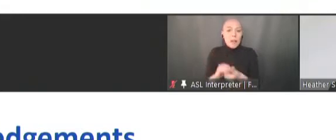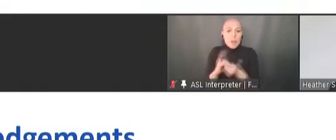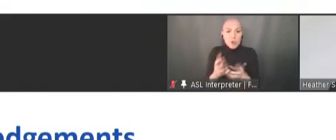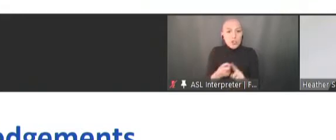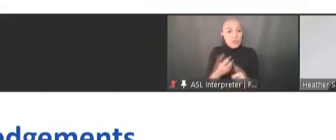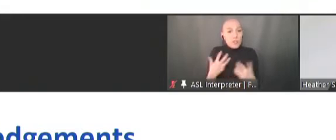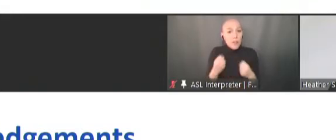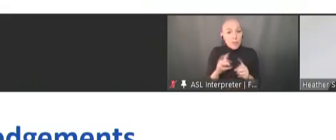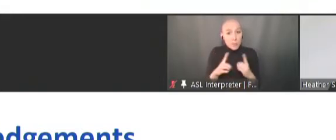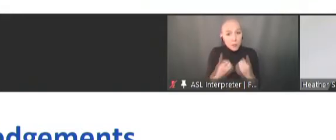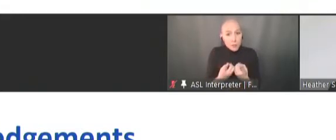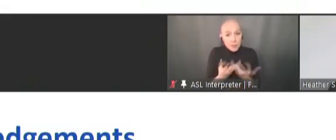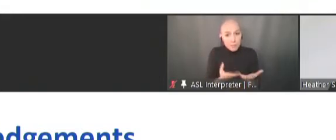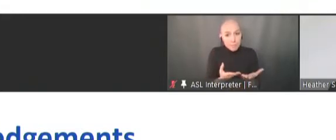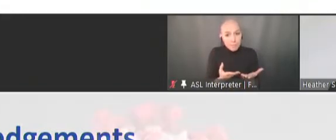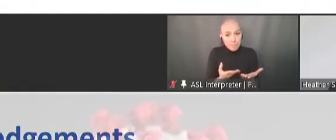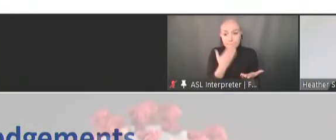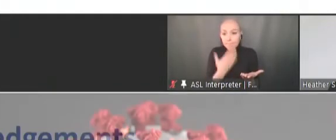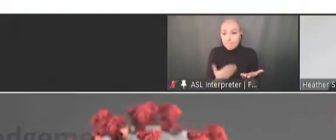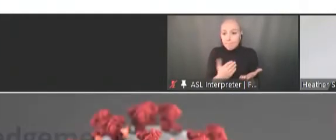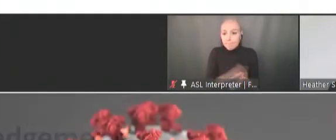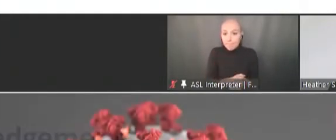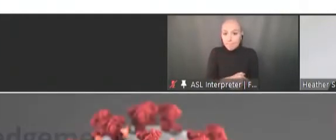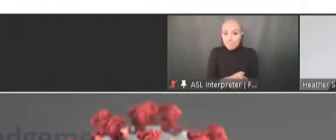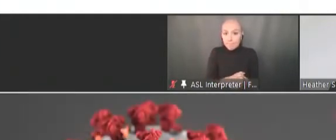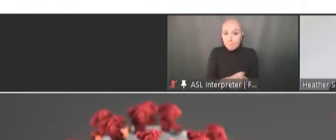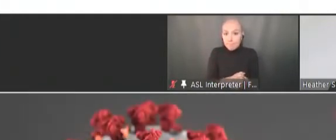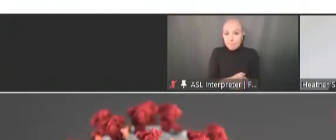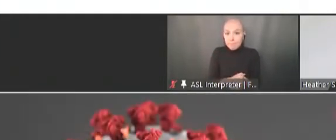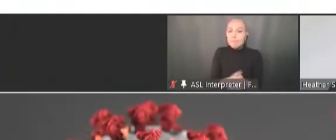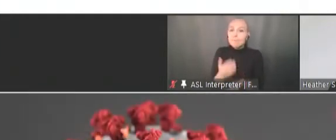Robert Hopkins: Thank you, Dr. Scobie. Again,